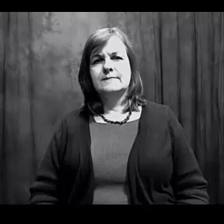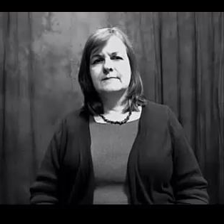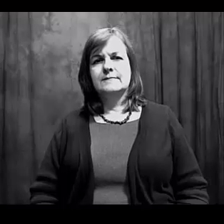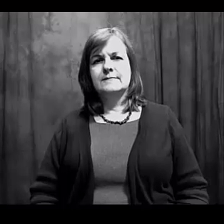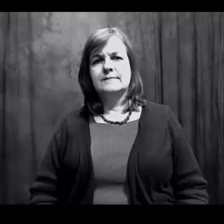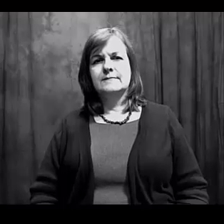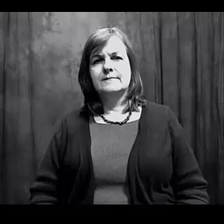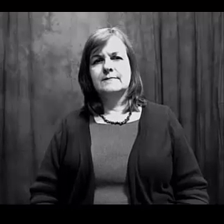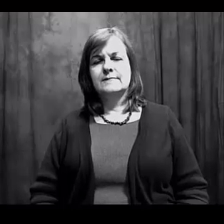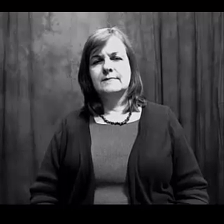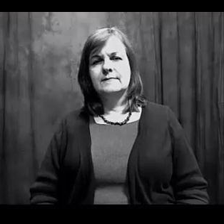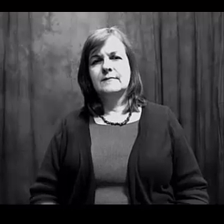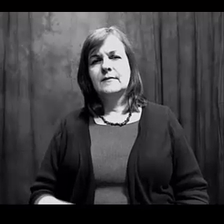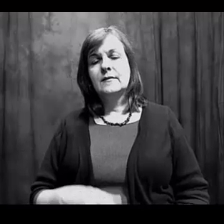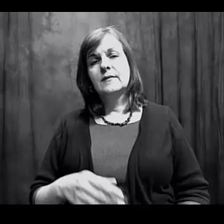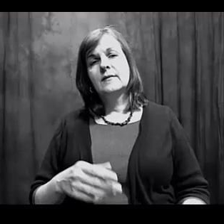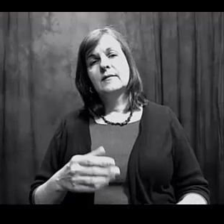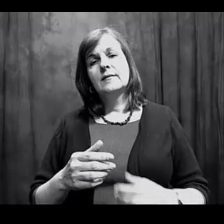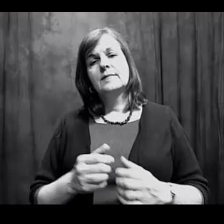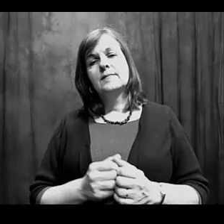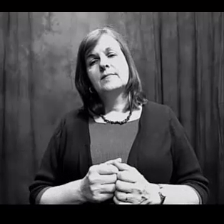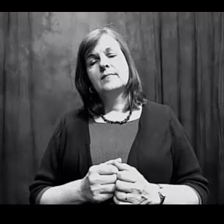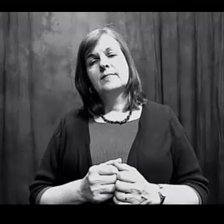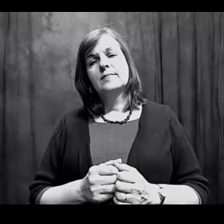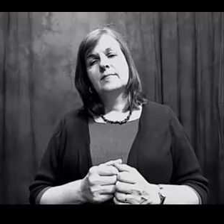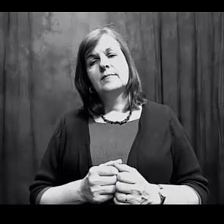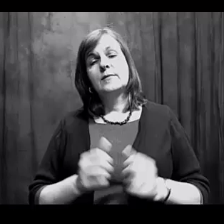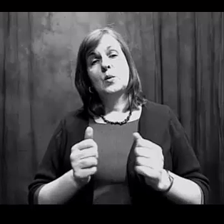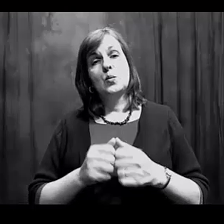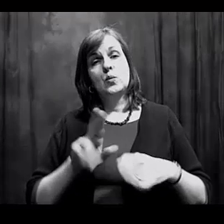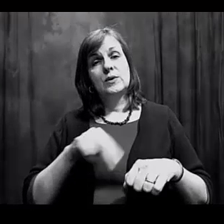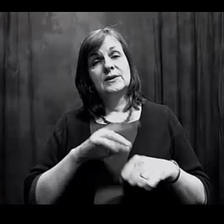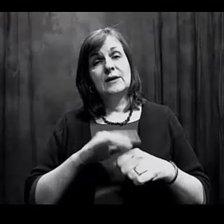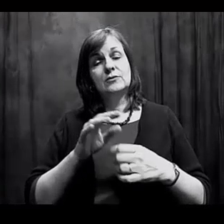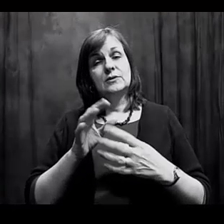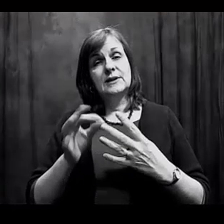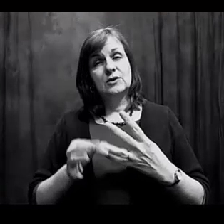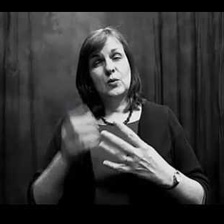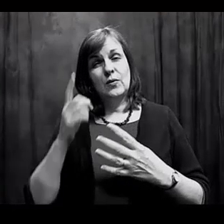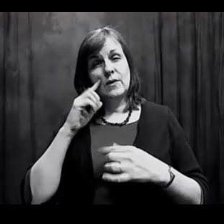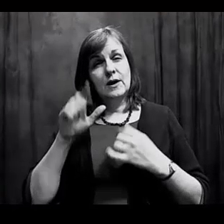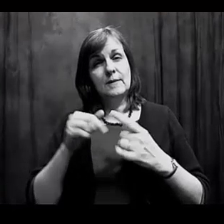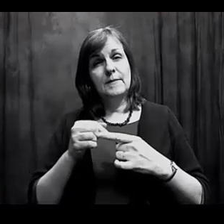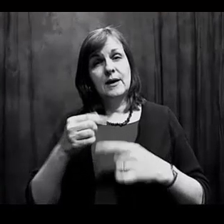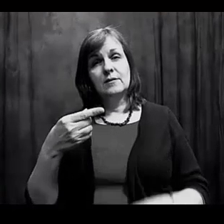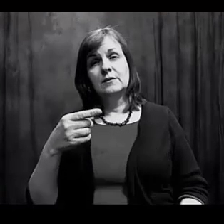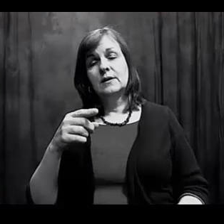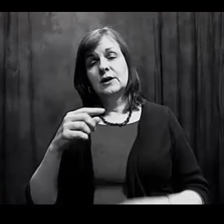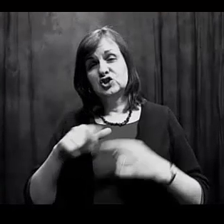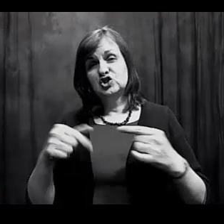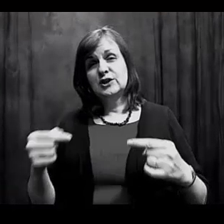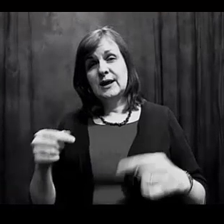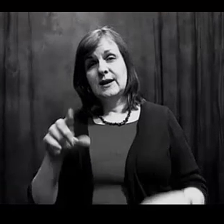I'm not interested in gene flow that all occurs after